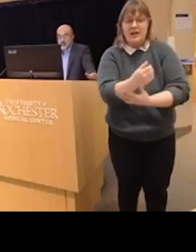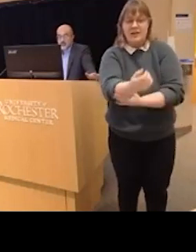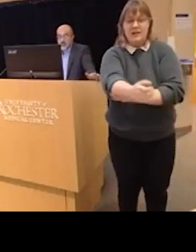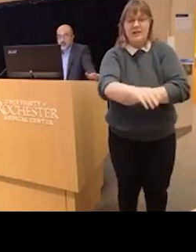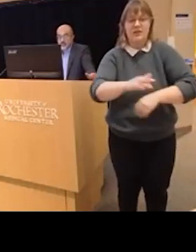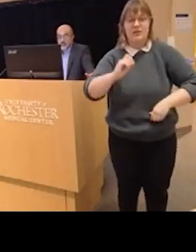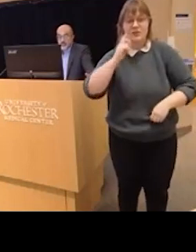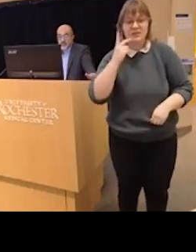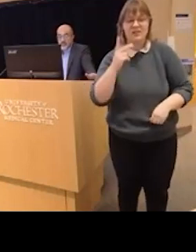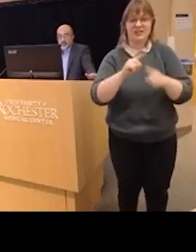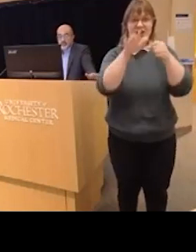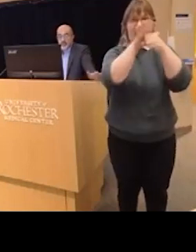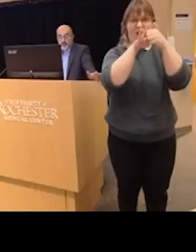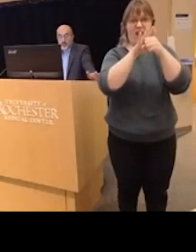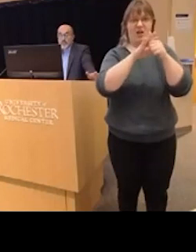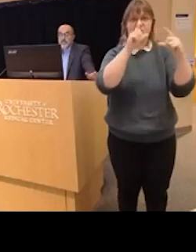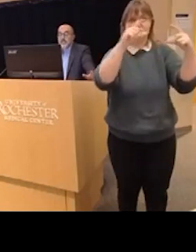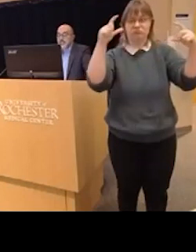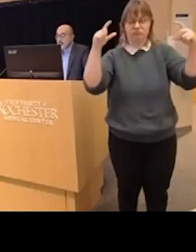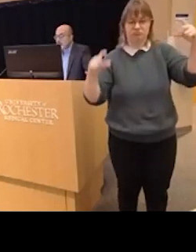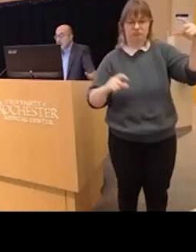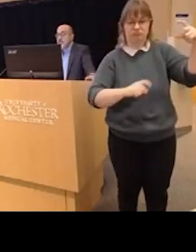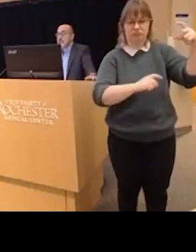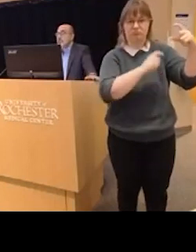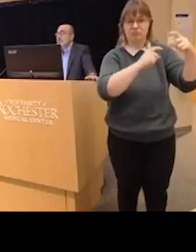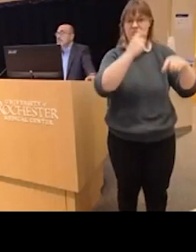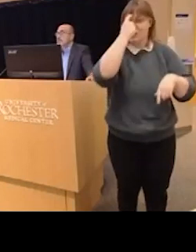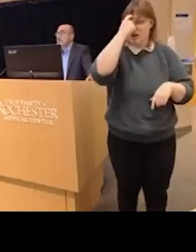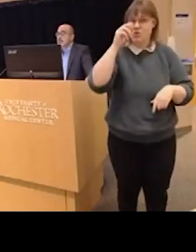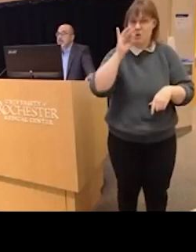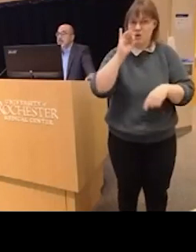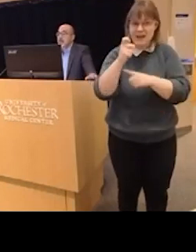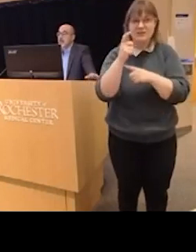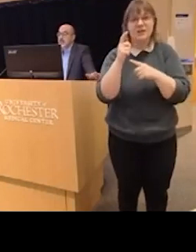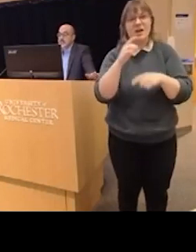interior insula um and prefrontal cortex classic areas that you see exacerbated heat pain transient